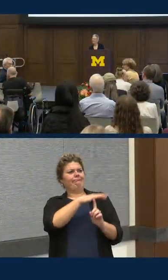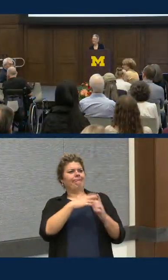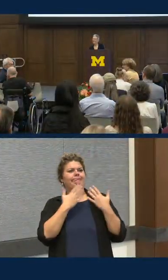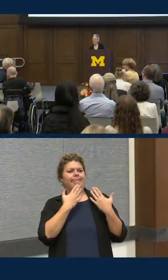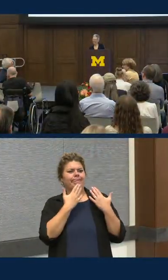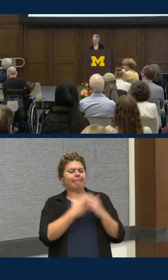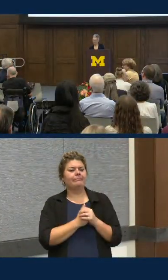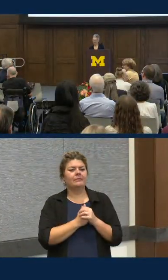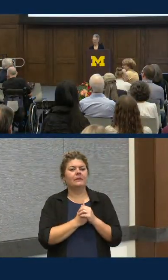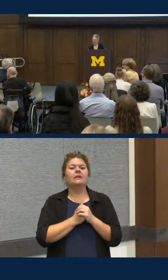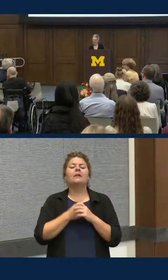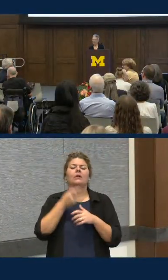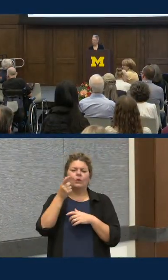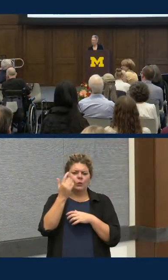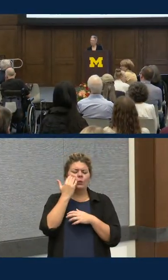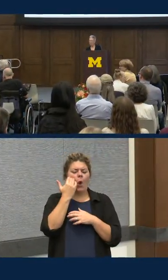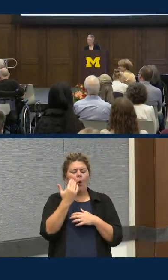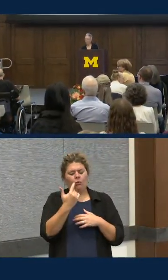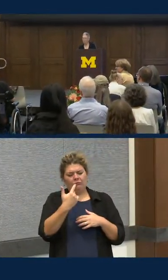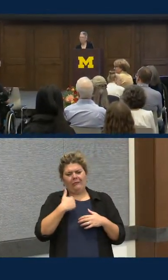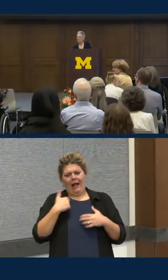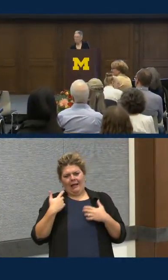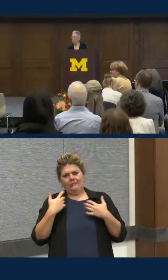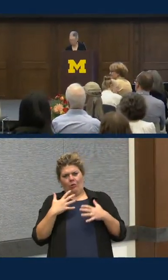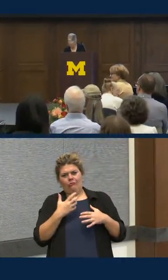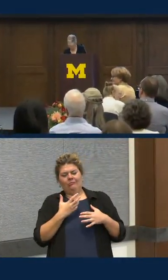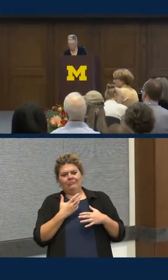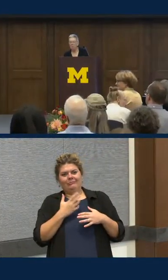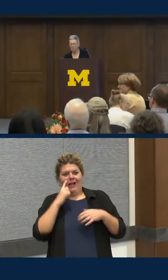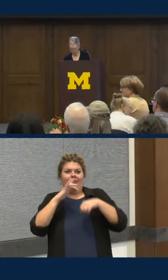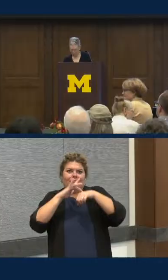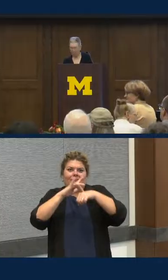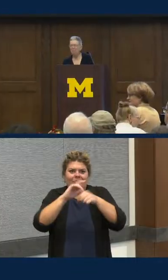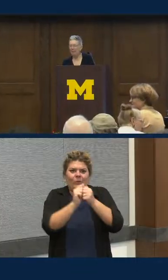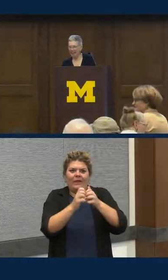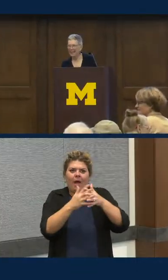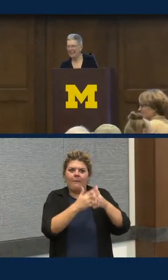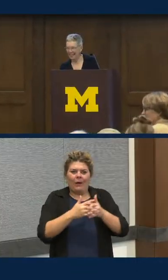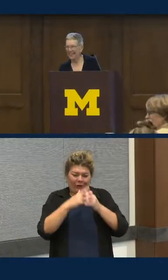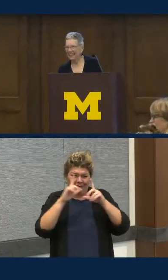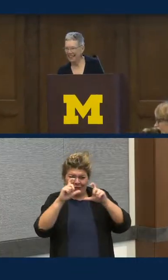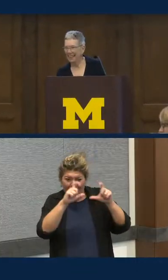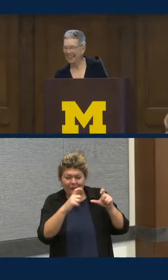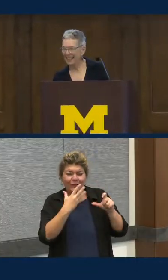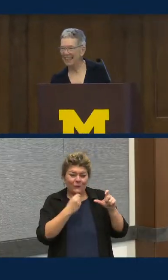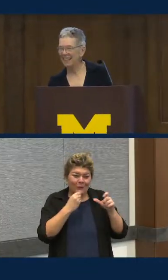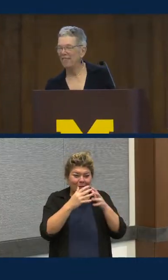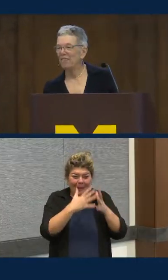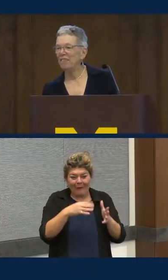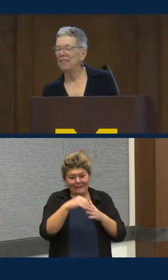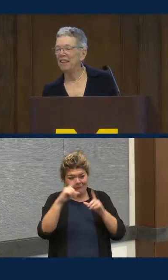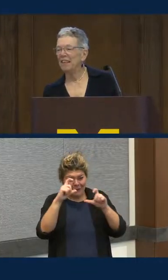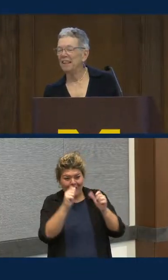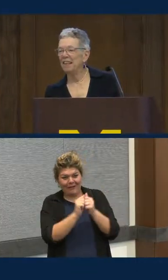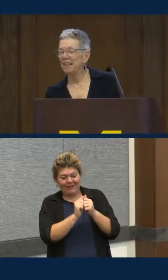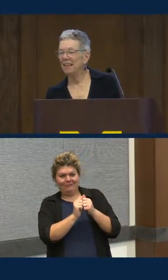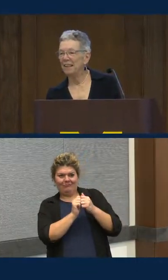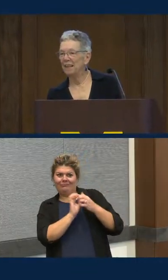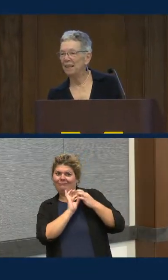You know that I share an obsession with American photography and Jewish Americans in photography with you. And as